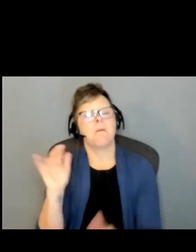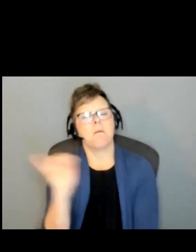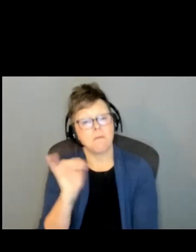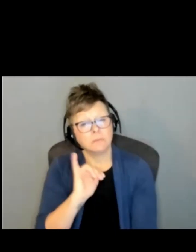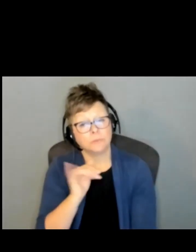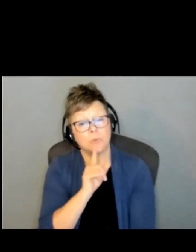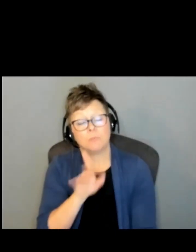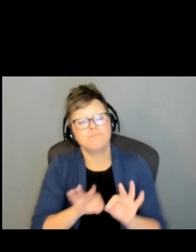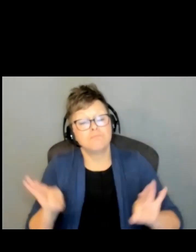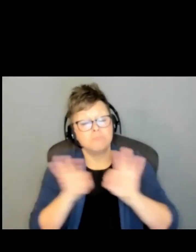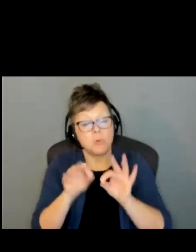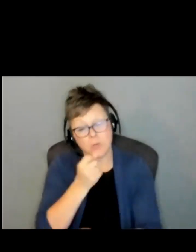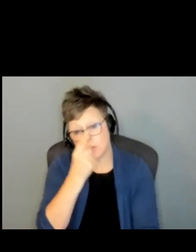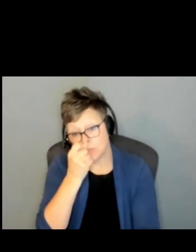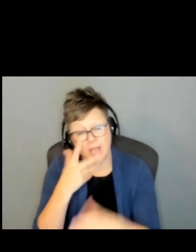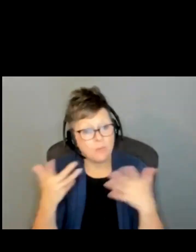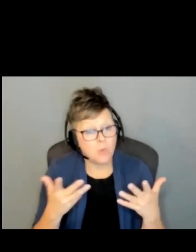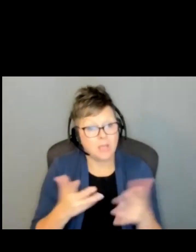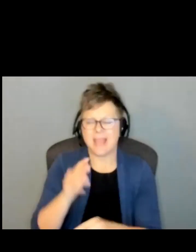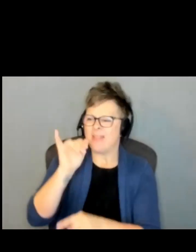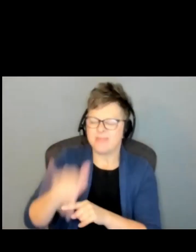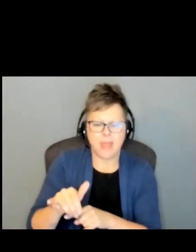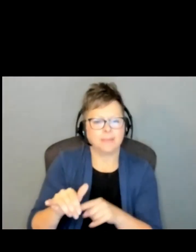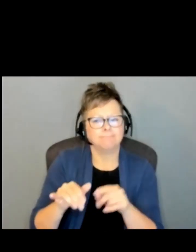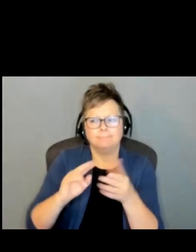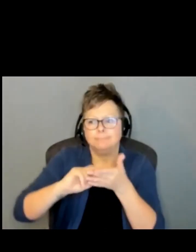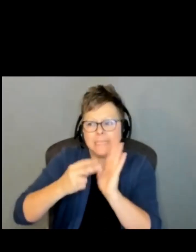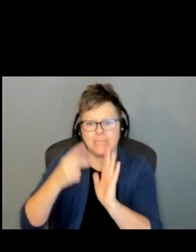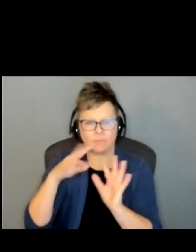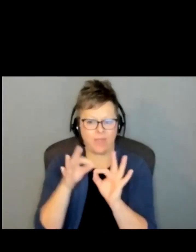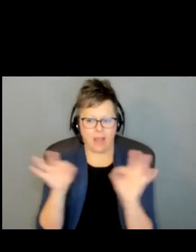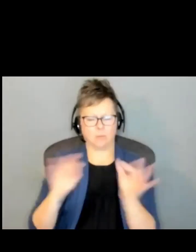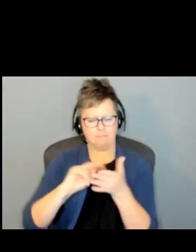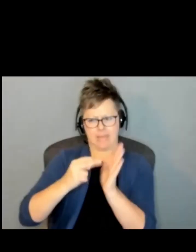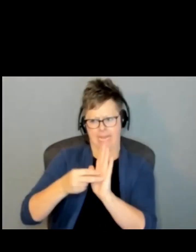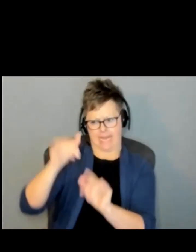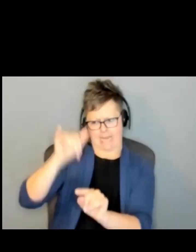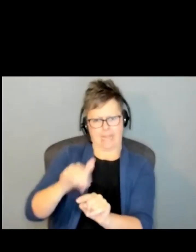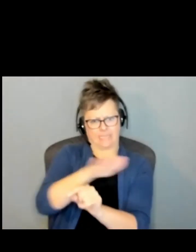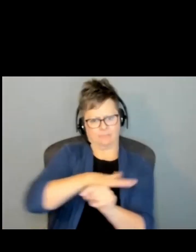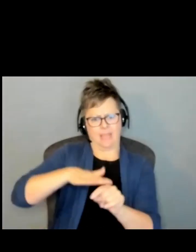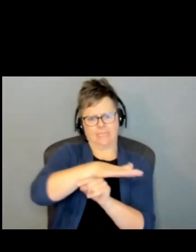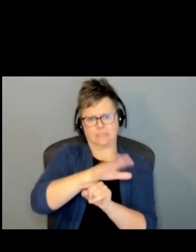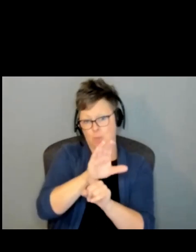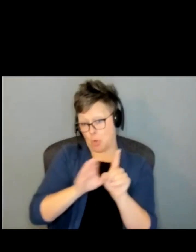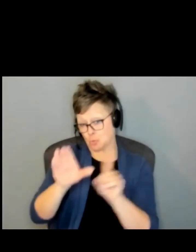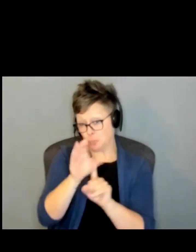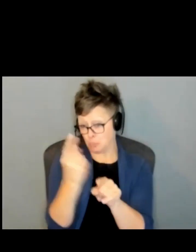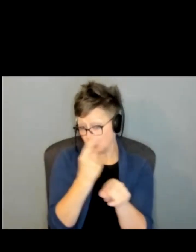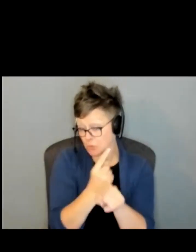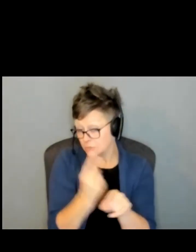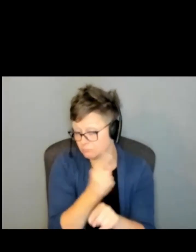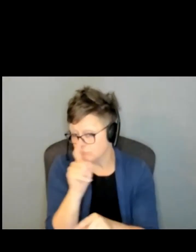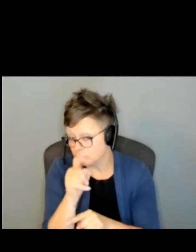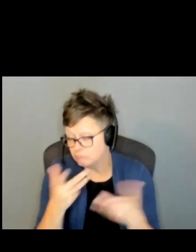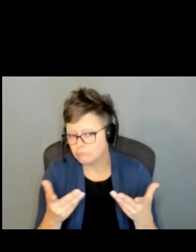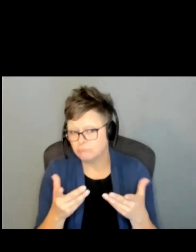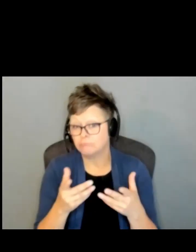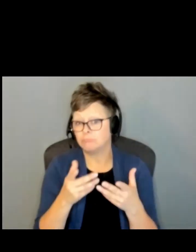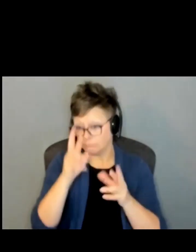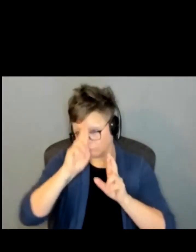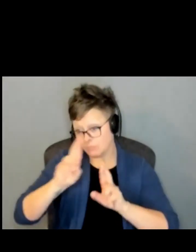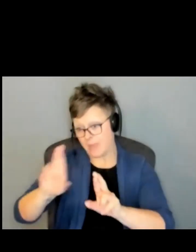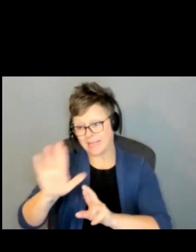the semantics in this space and how culturally sensitive the questions and the conversations